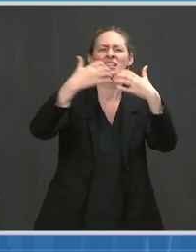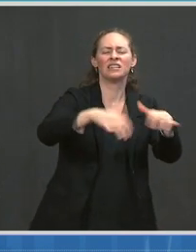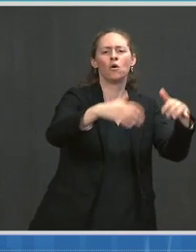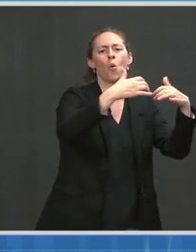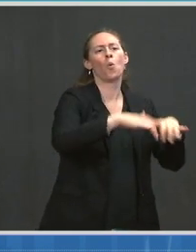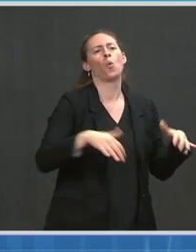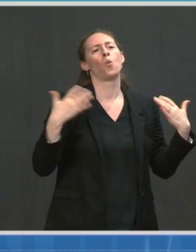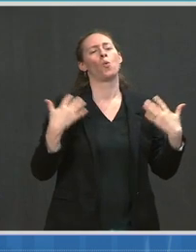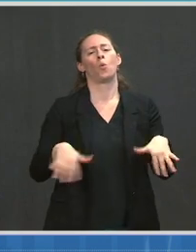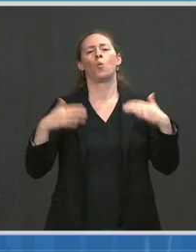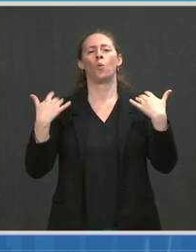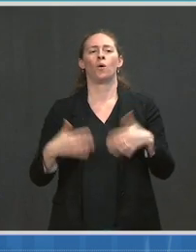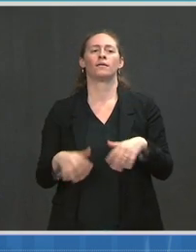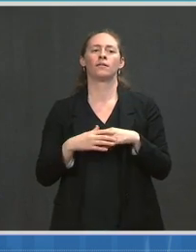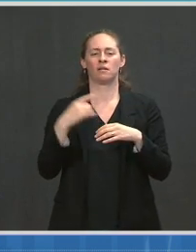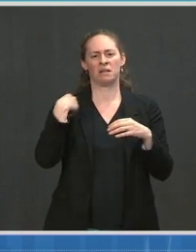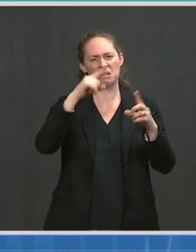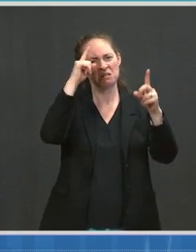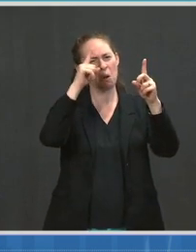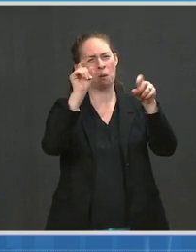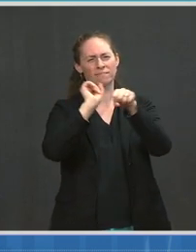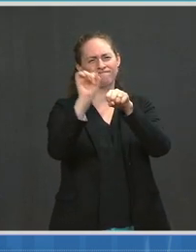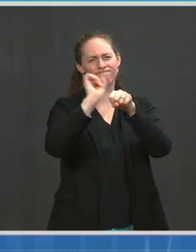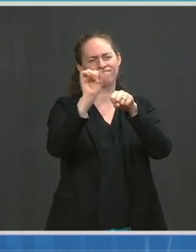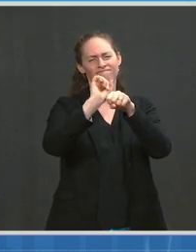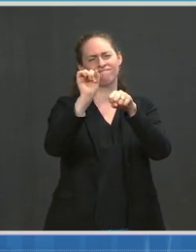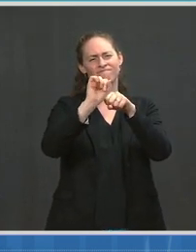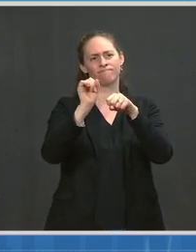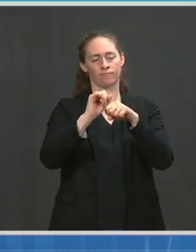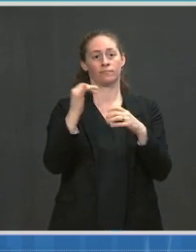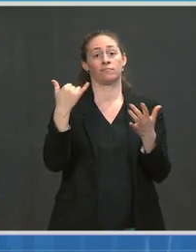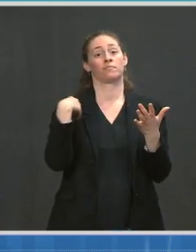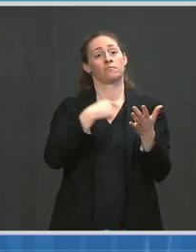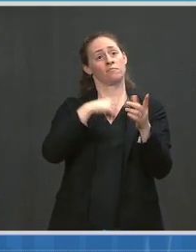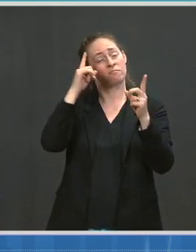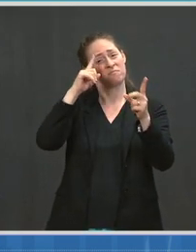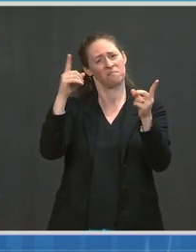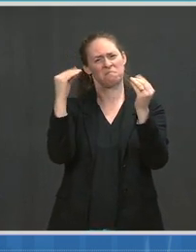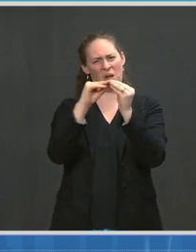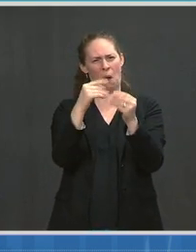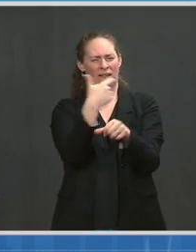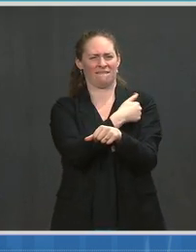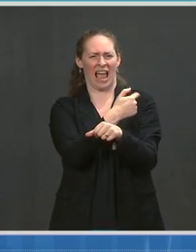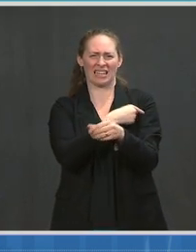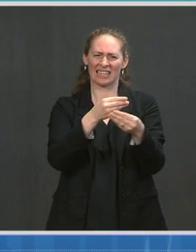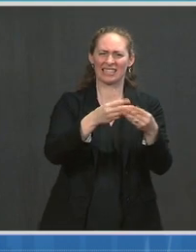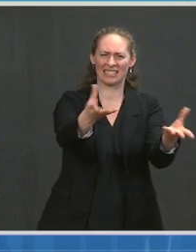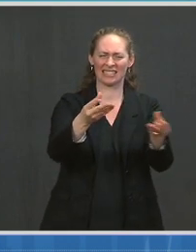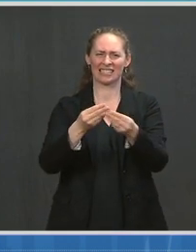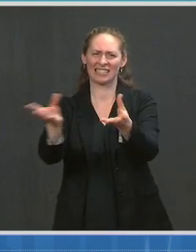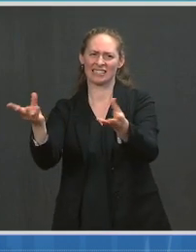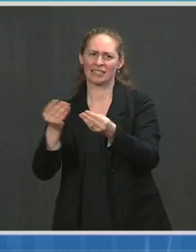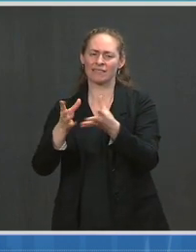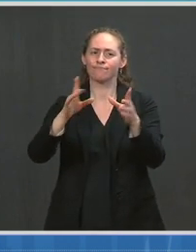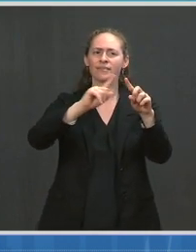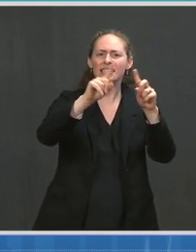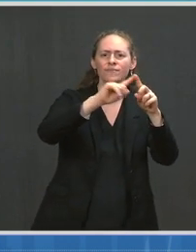the number of vaccinators in the field, the number of sites where Americans can get vaccinated, we announced three new additional